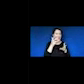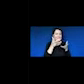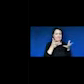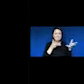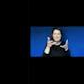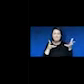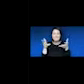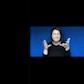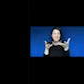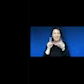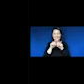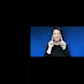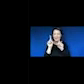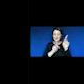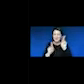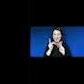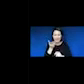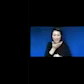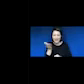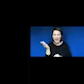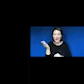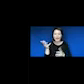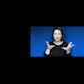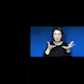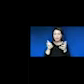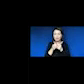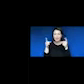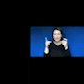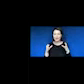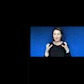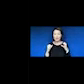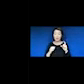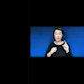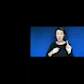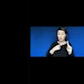the setting and the managers, and casually asking him these interview questions while